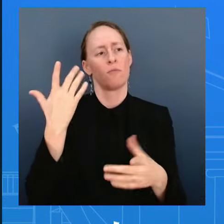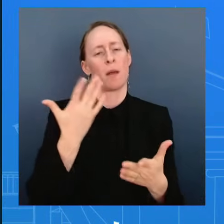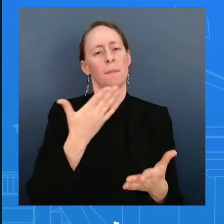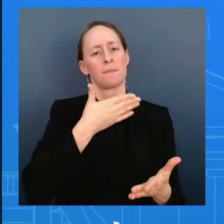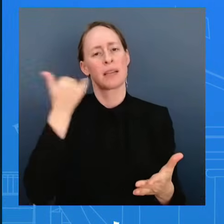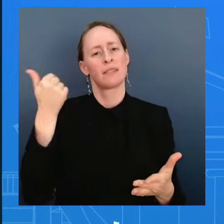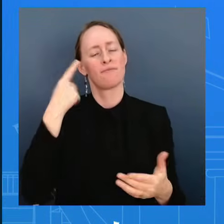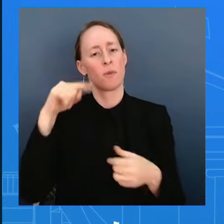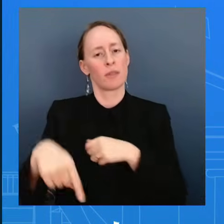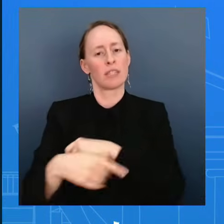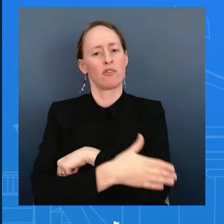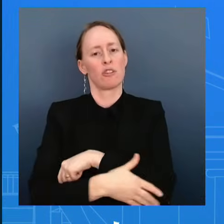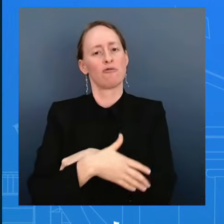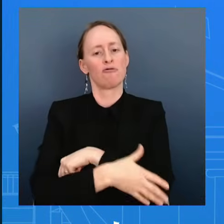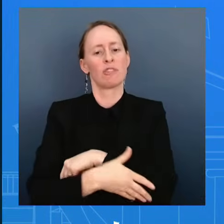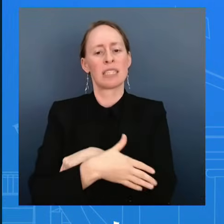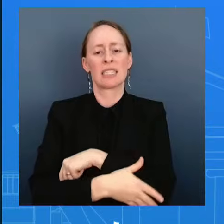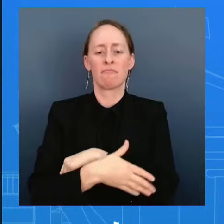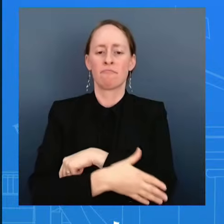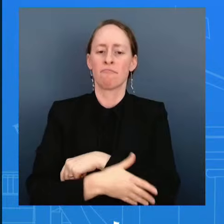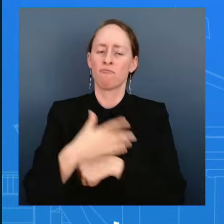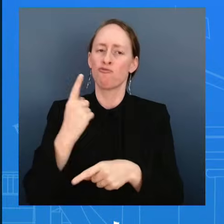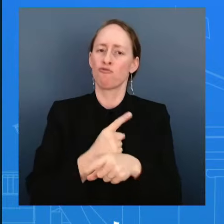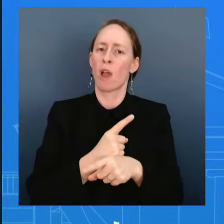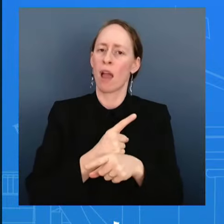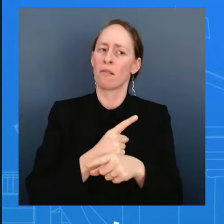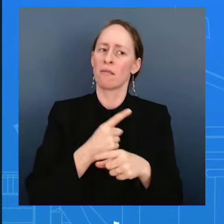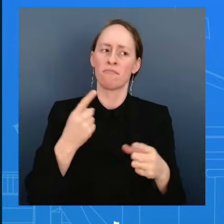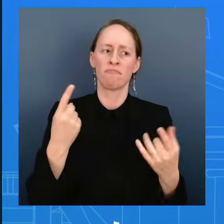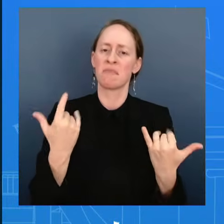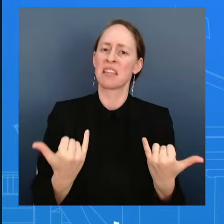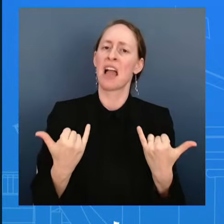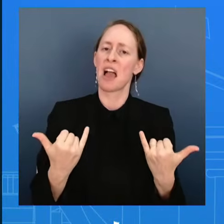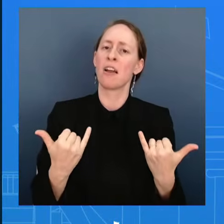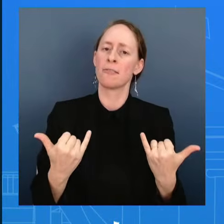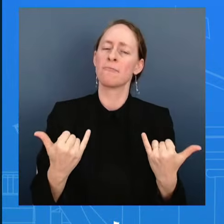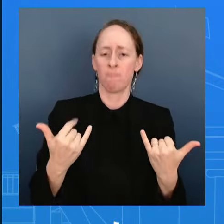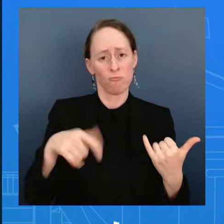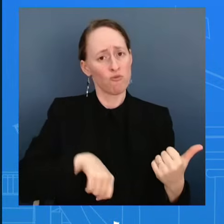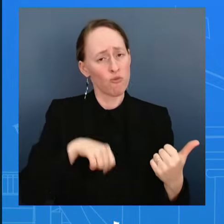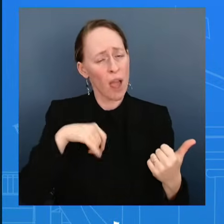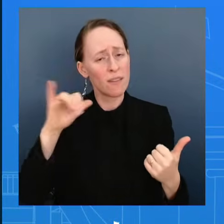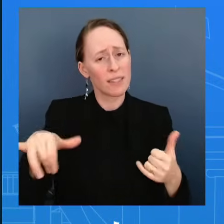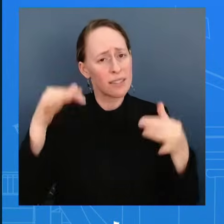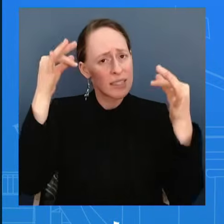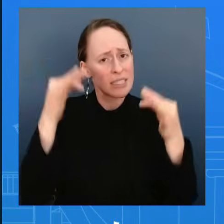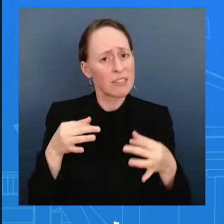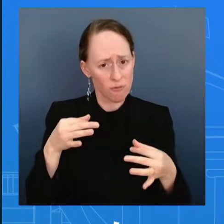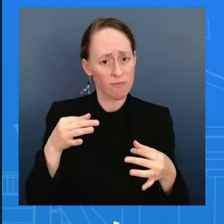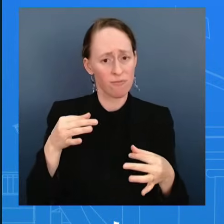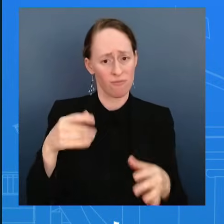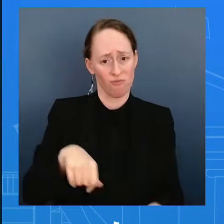who believe that there's been a shift to where -- inflation was a major concern